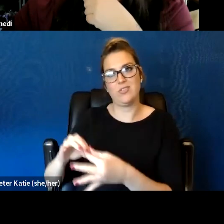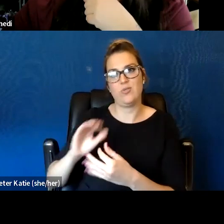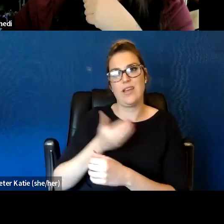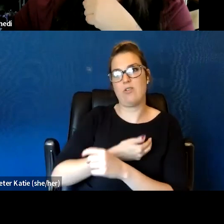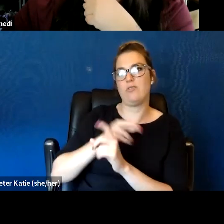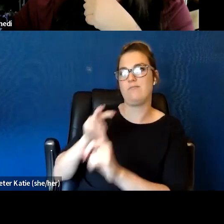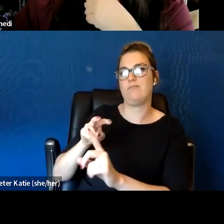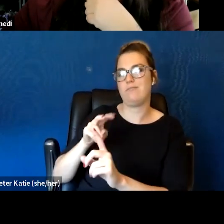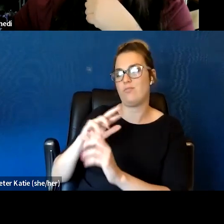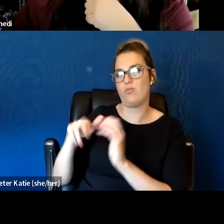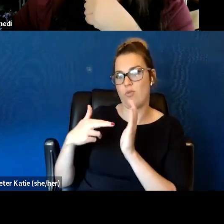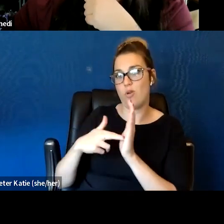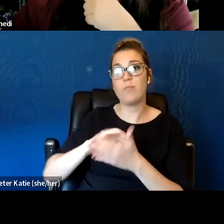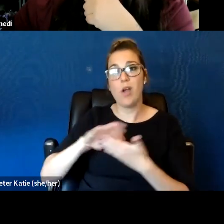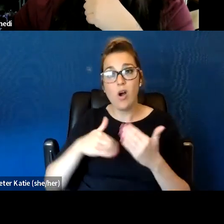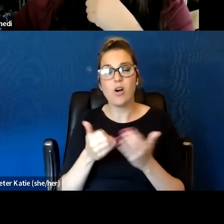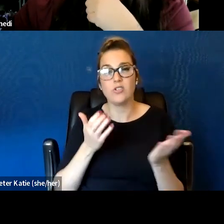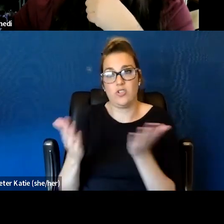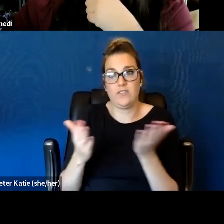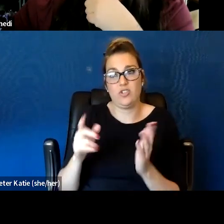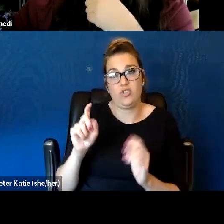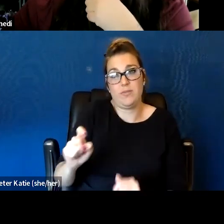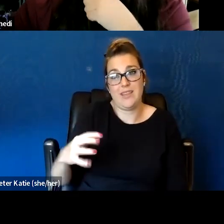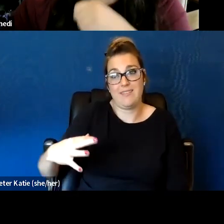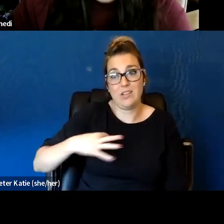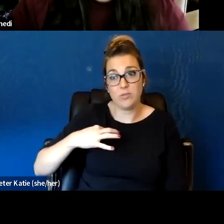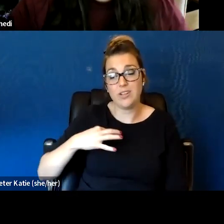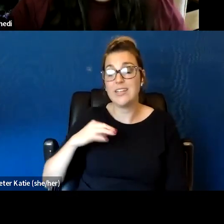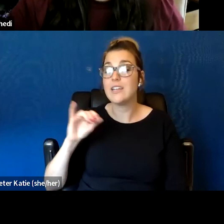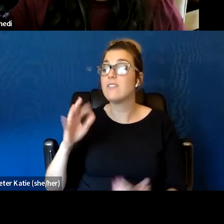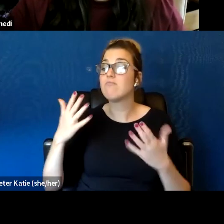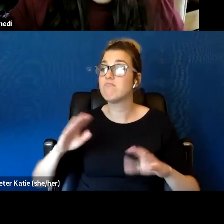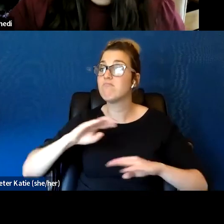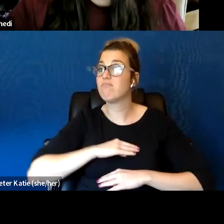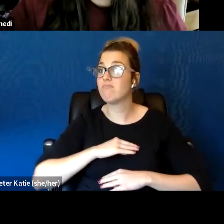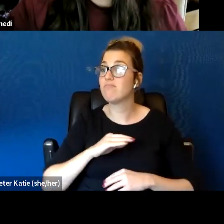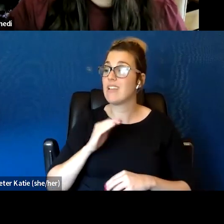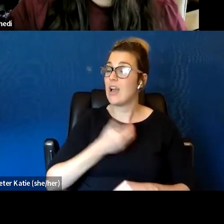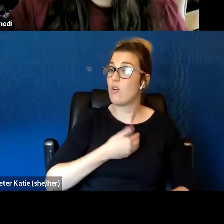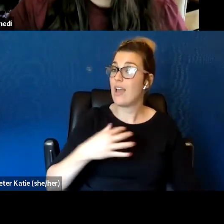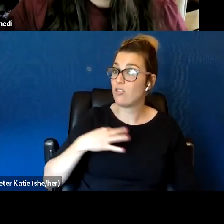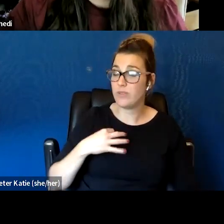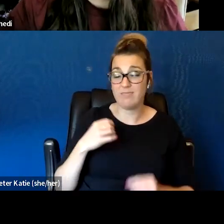And as long as they meet that initial eligibility, then we're good. We wanna be able to offer those supports